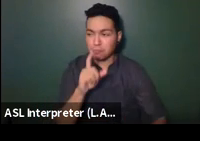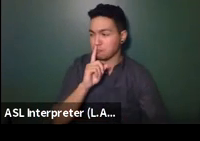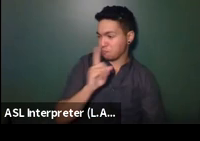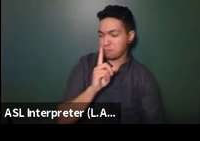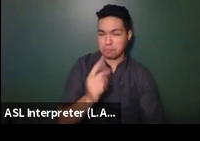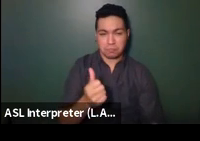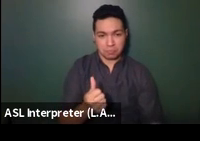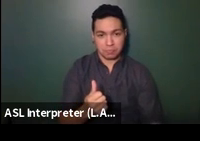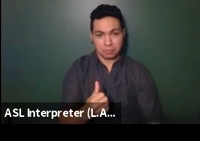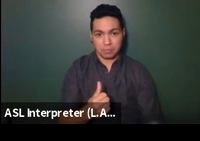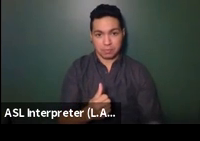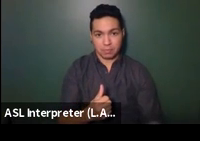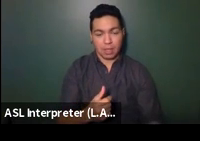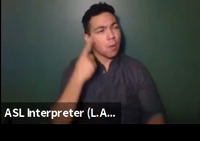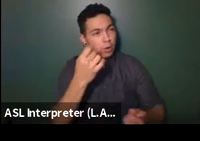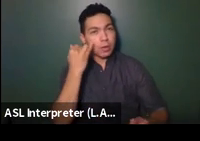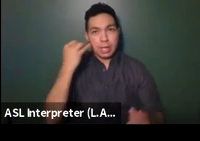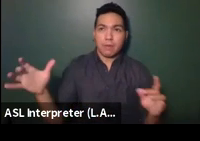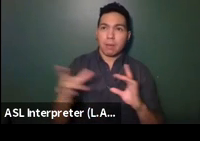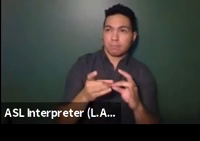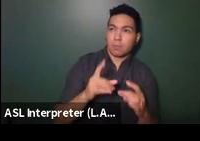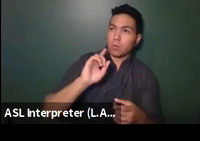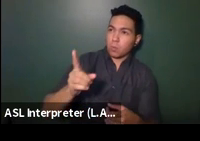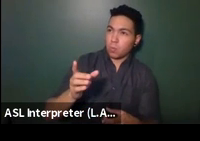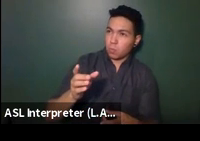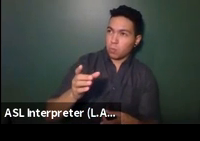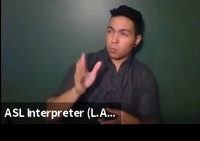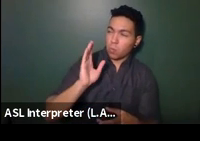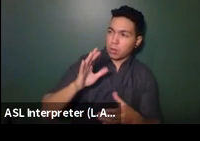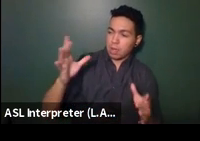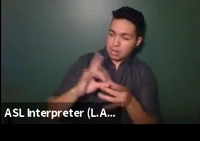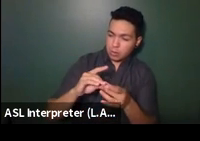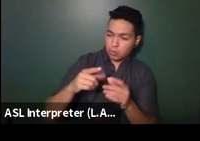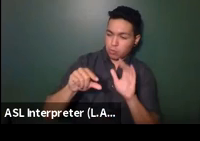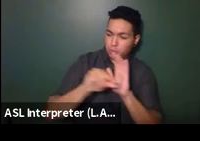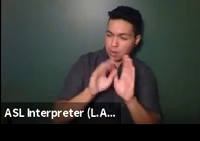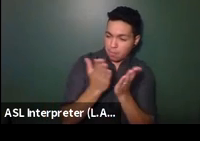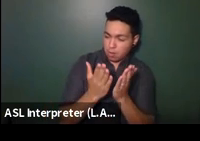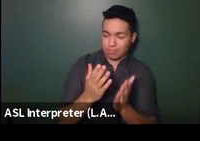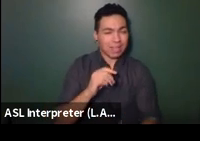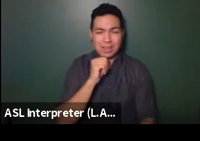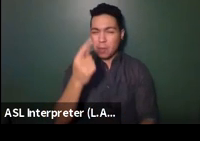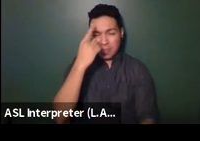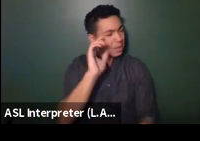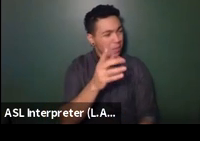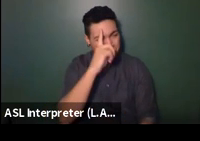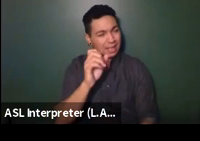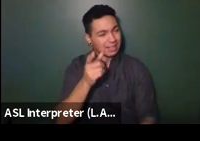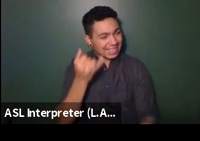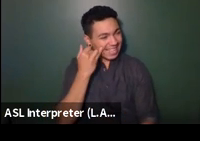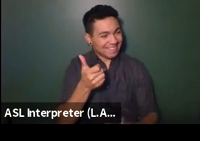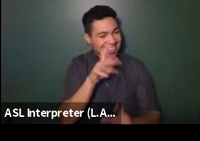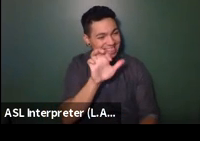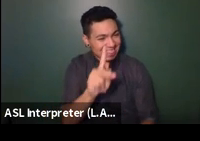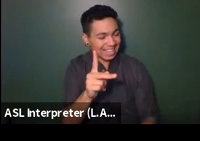Kristina Wambold: And then I wonder if it would connect to the gradebook. I don't think it will. Because if it's being a link. It's going to just go into the normal form.